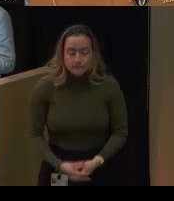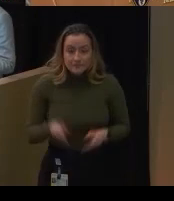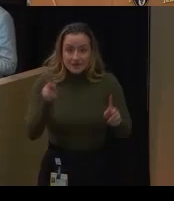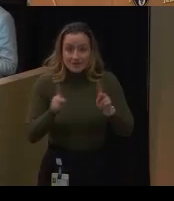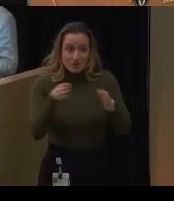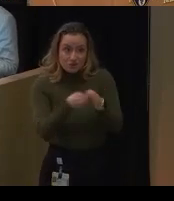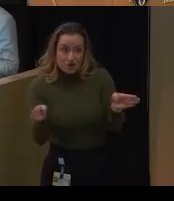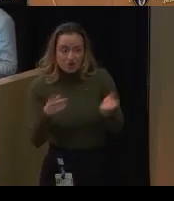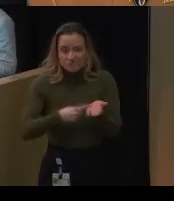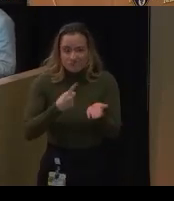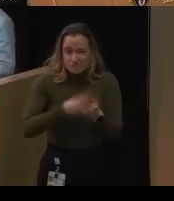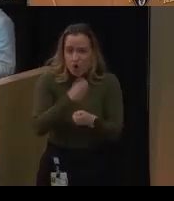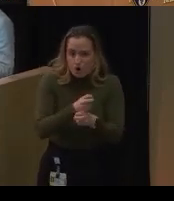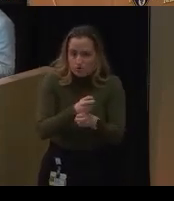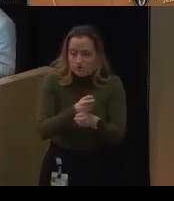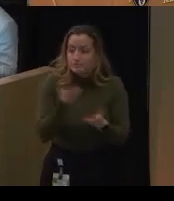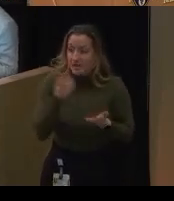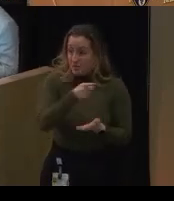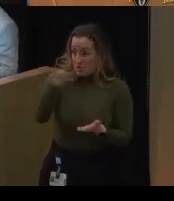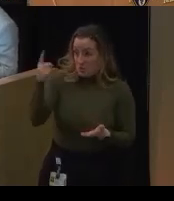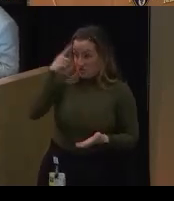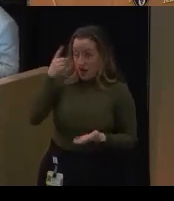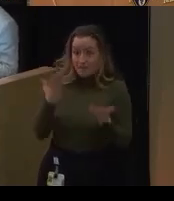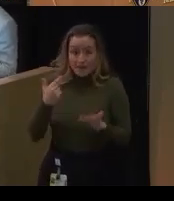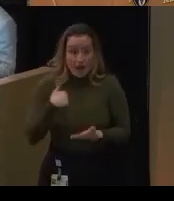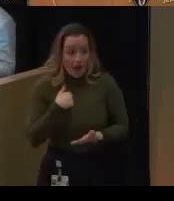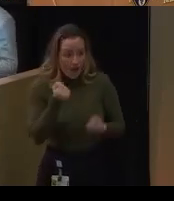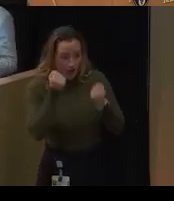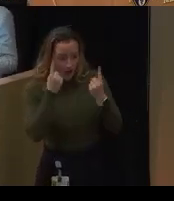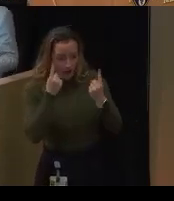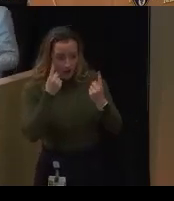easy for all of us to think of instances in which we've misunderstood someone misjudged someone's